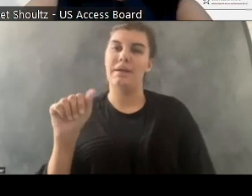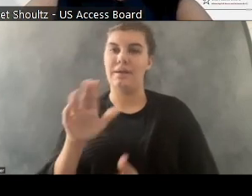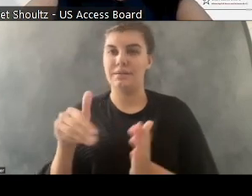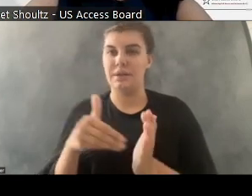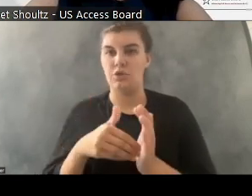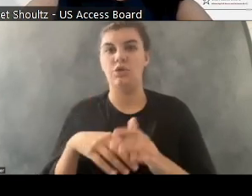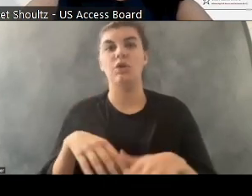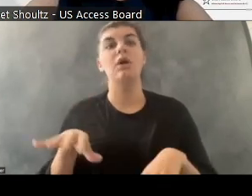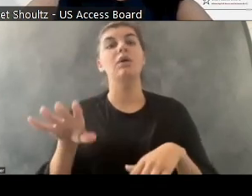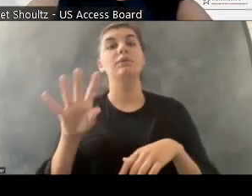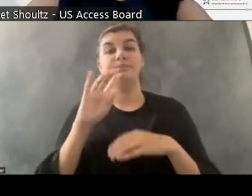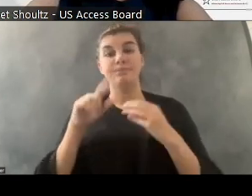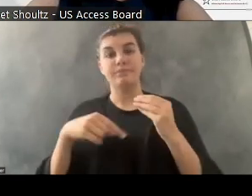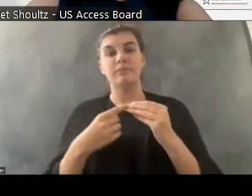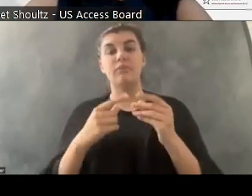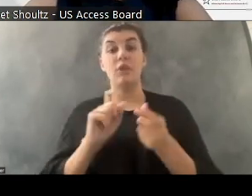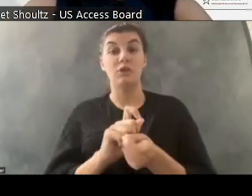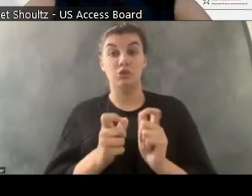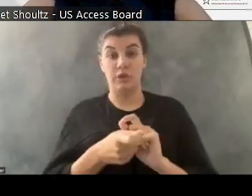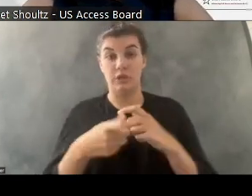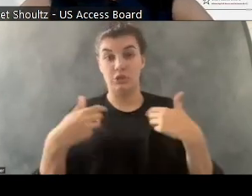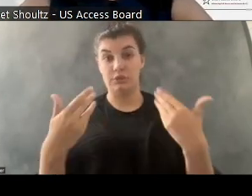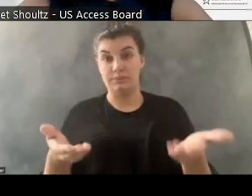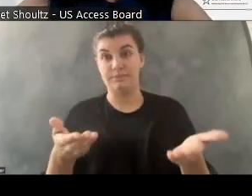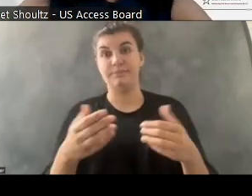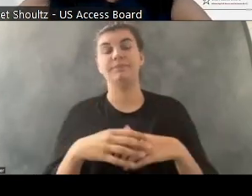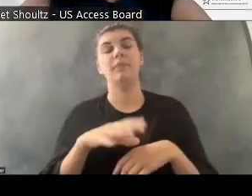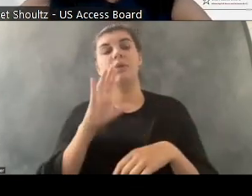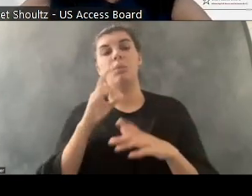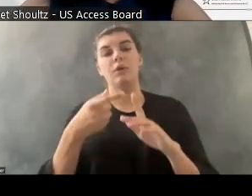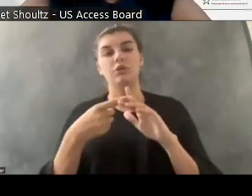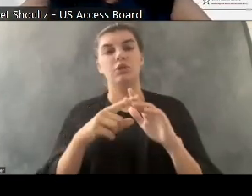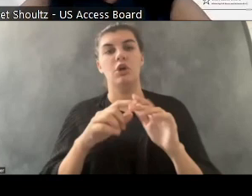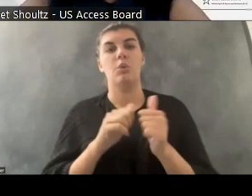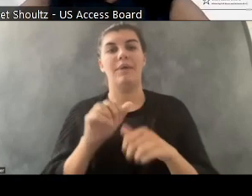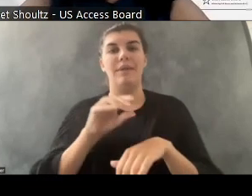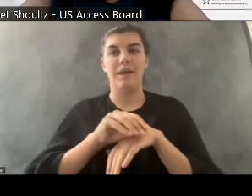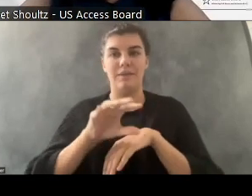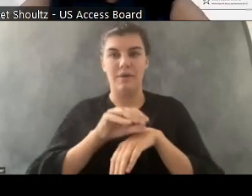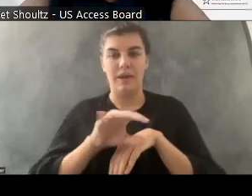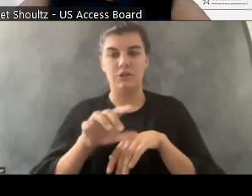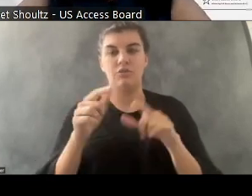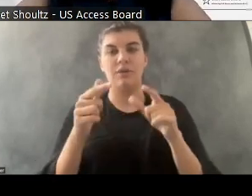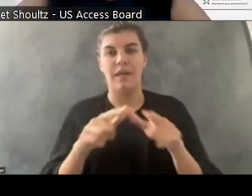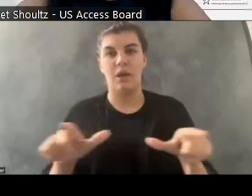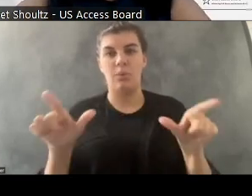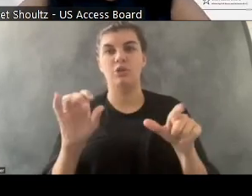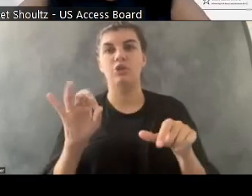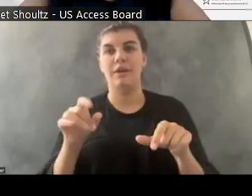So in terms of changes we are going to start off with advisory language. If you've looked